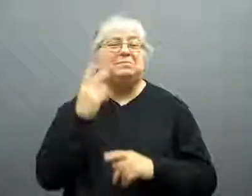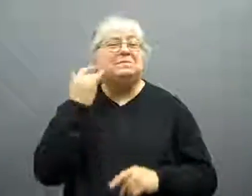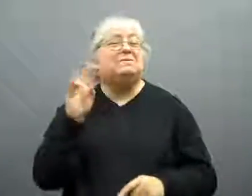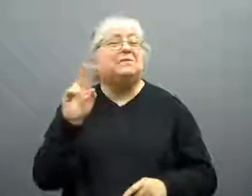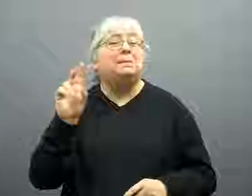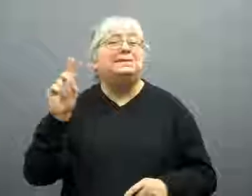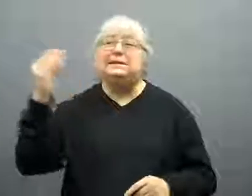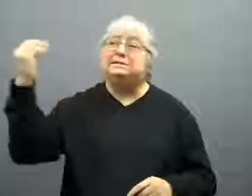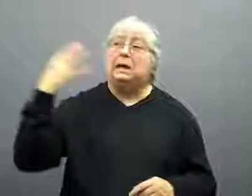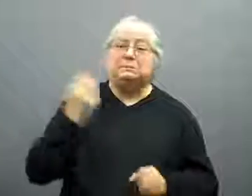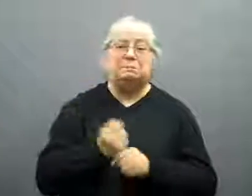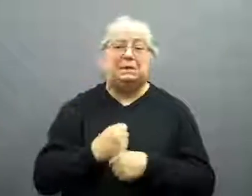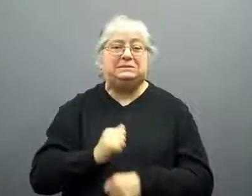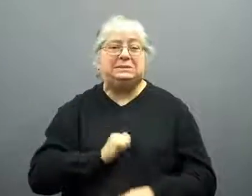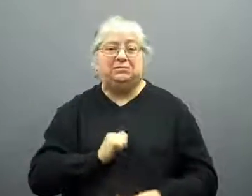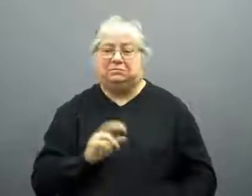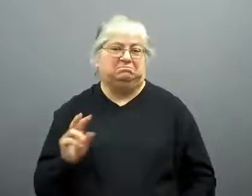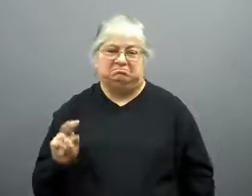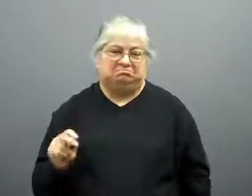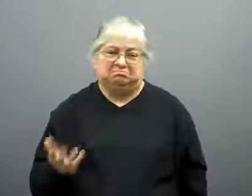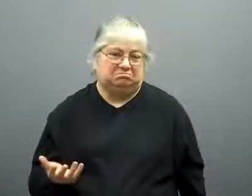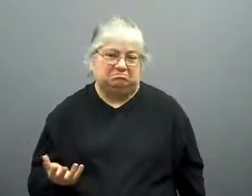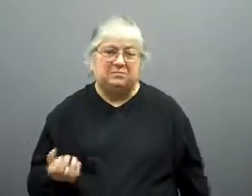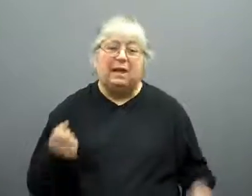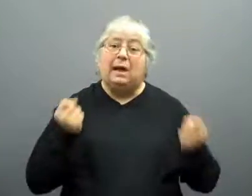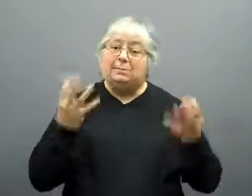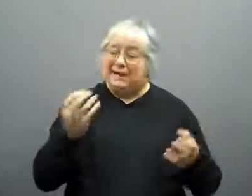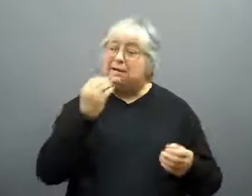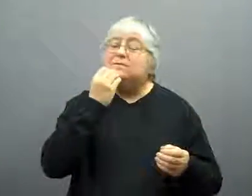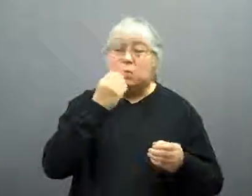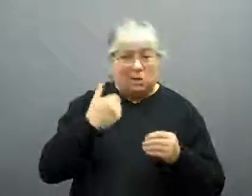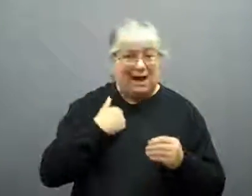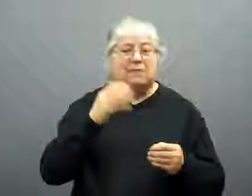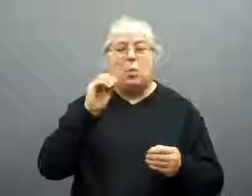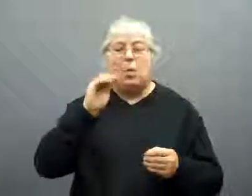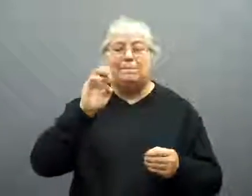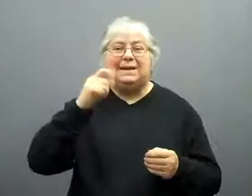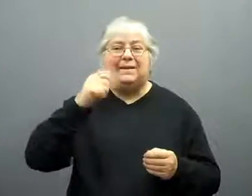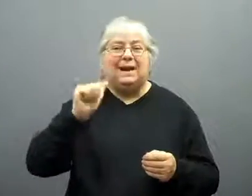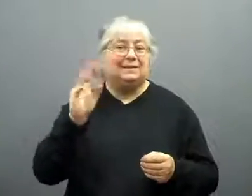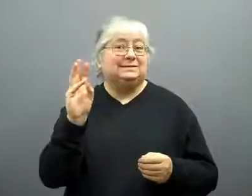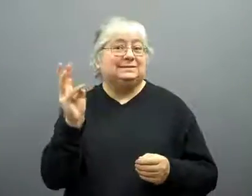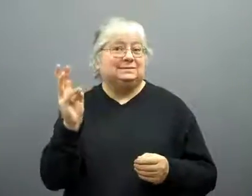the way it makes Vitamin D when exposed to sunlight.